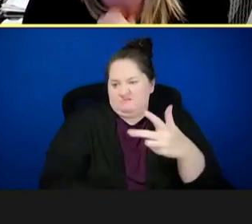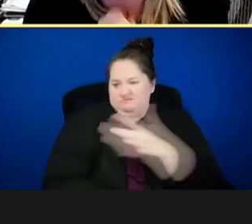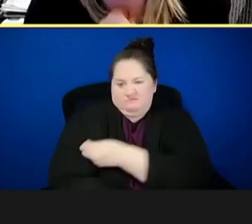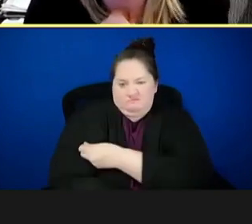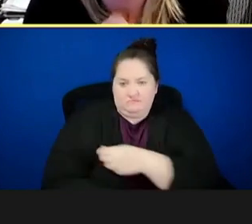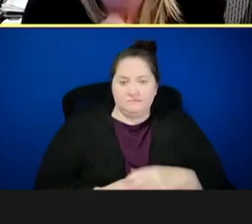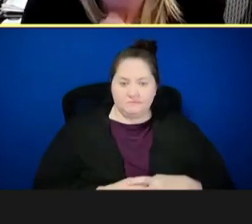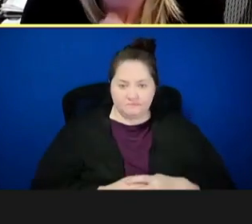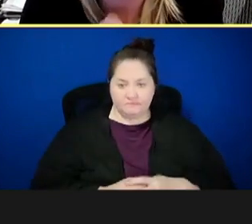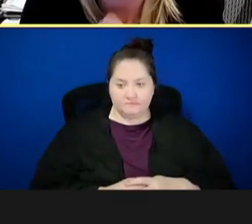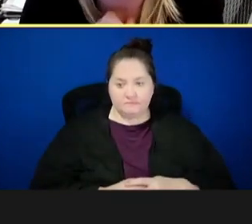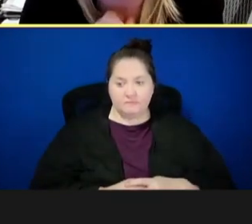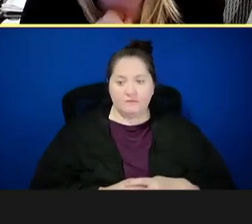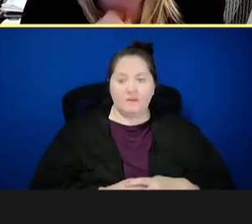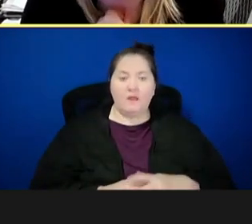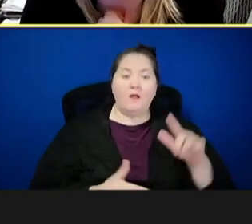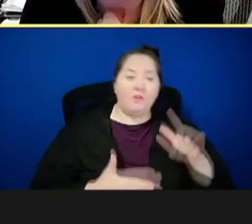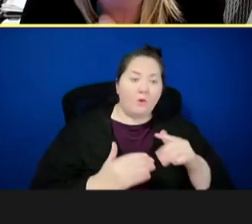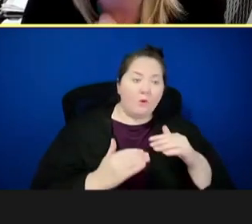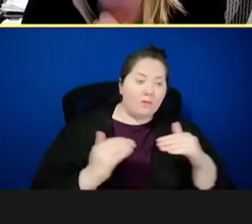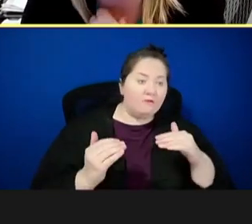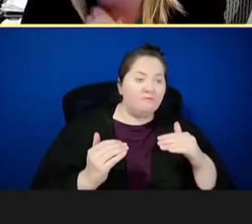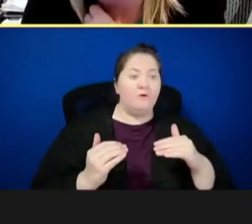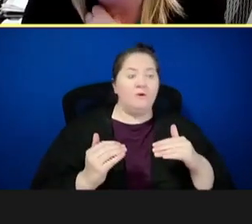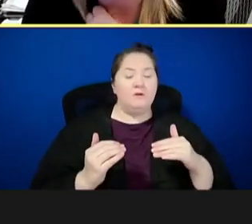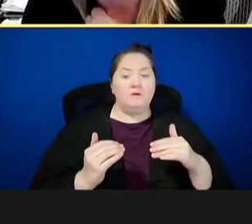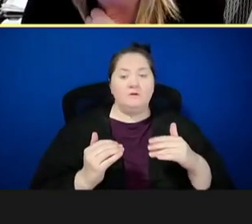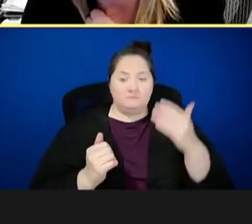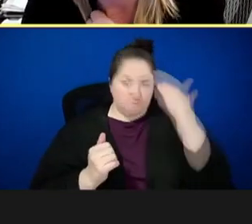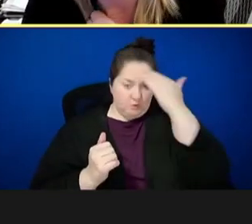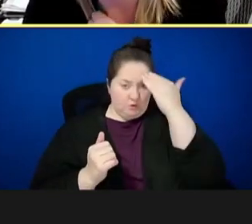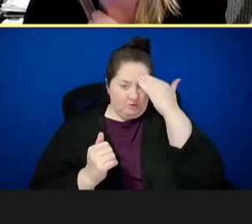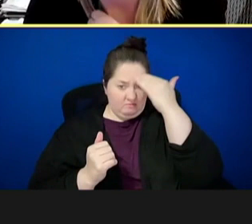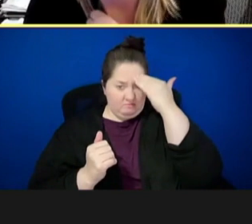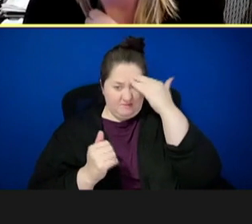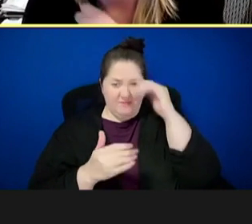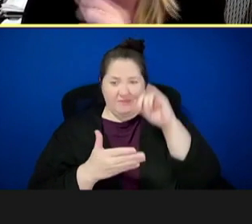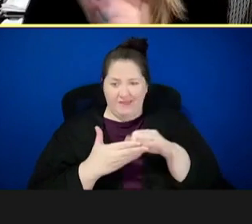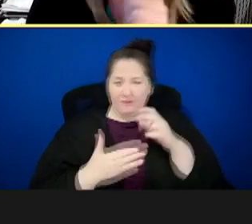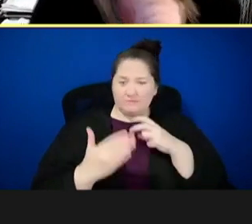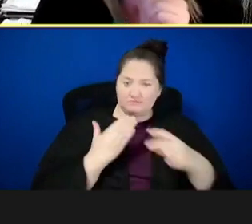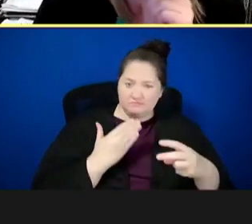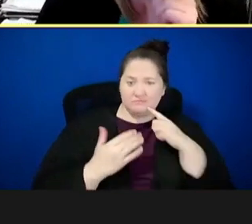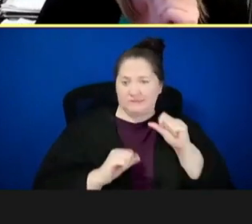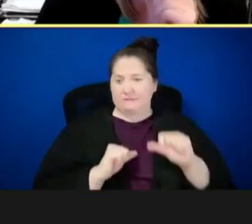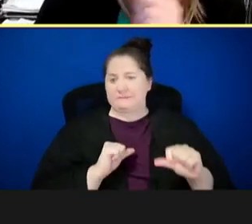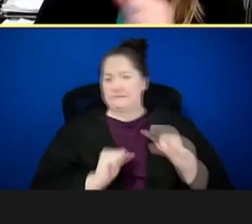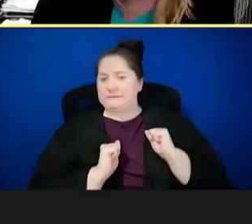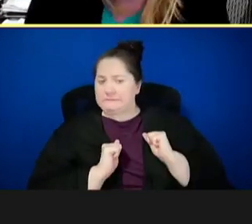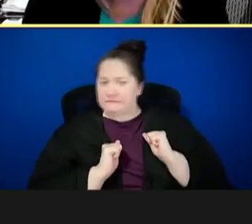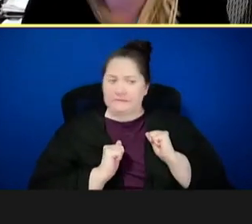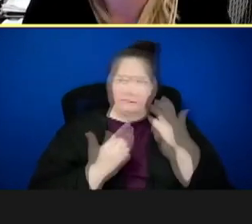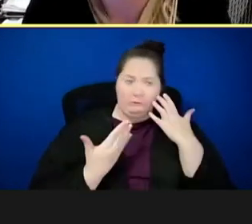low levels of self-reported knowledge were highly predictive of hesitancy. So, this study concluded